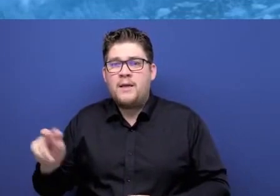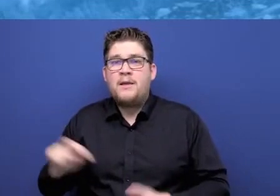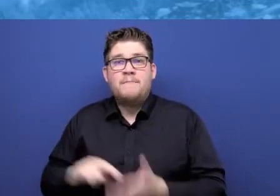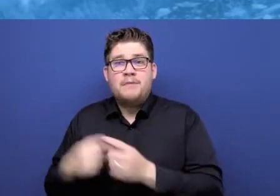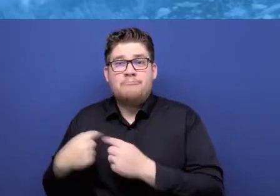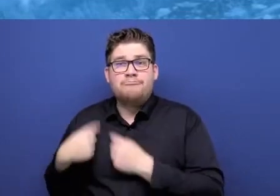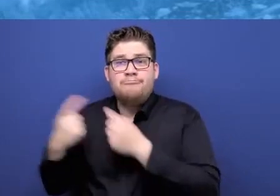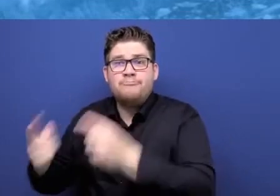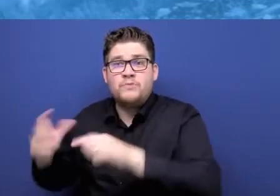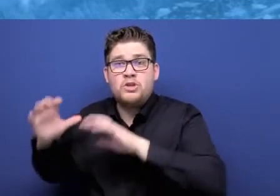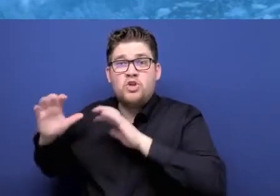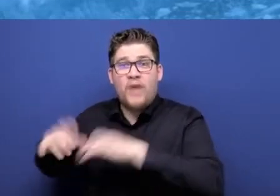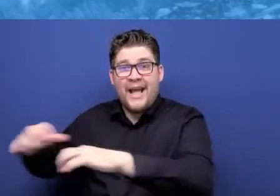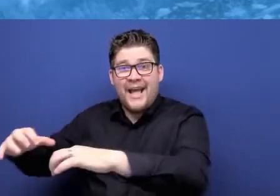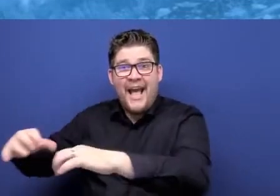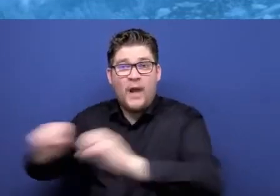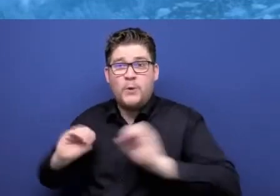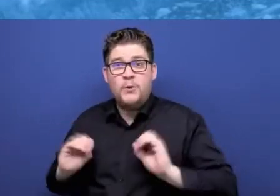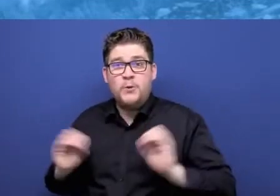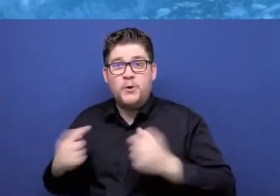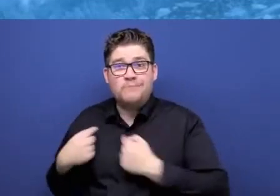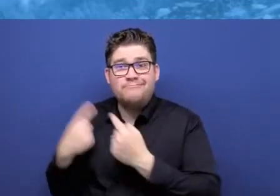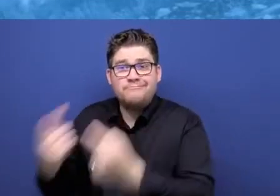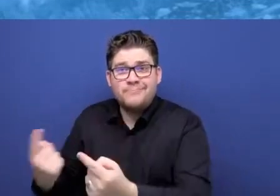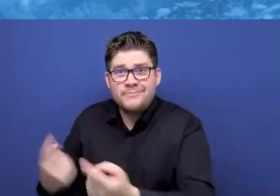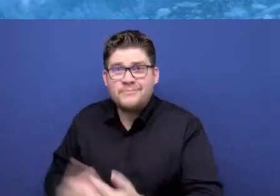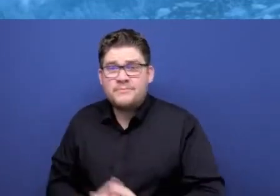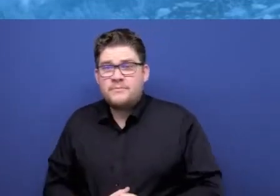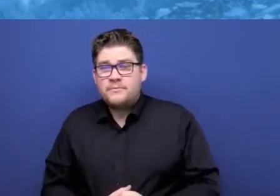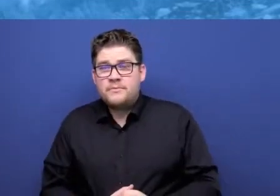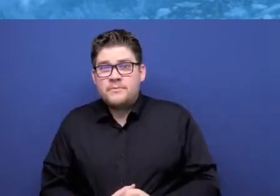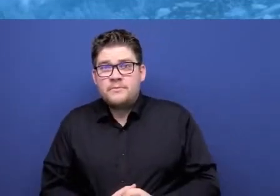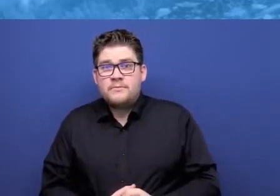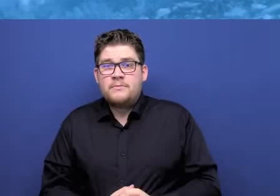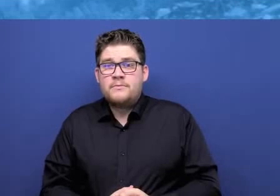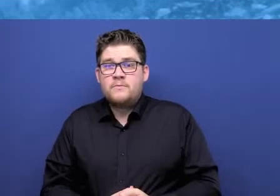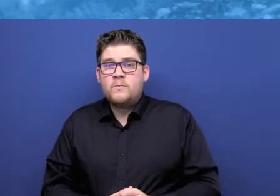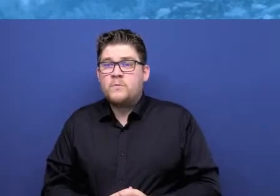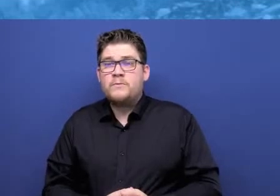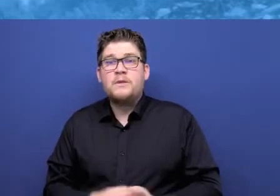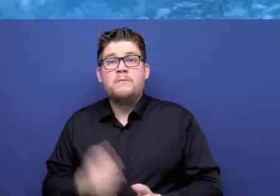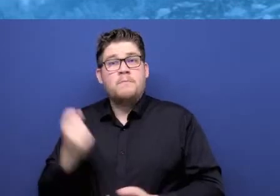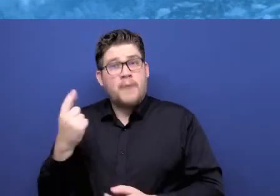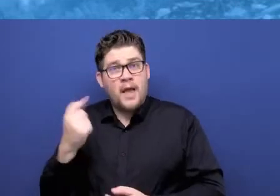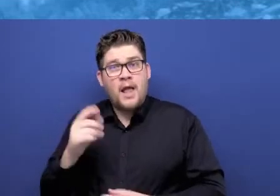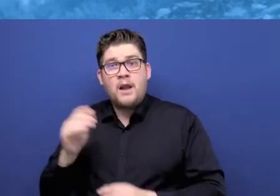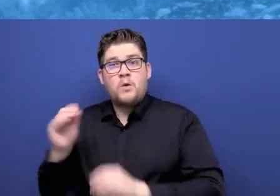forecast is the winds aren't going to be extreme. And so it's um so it's a bit of a It's